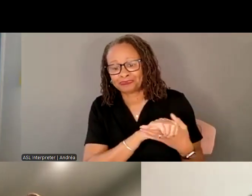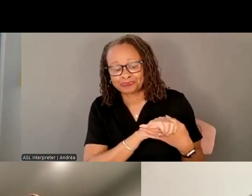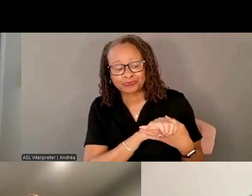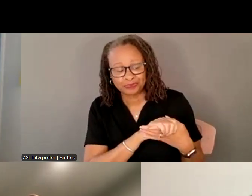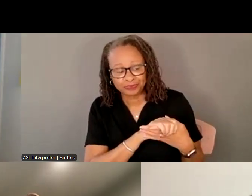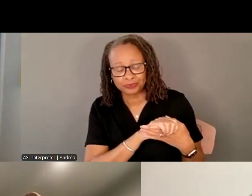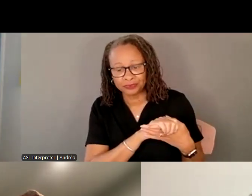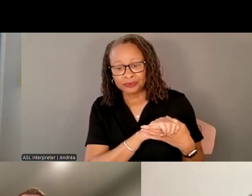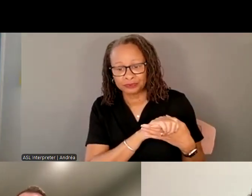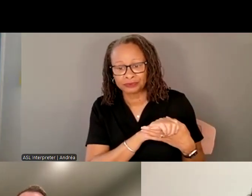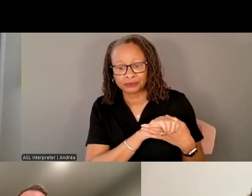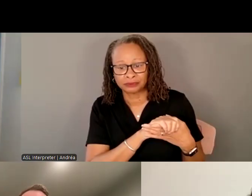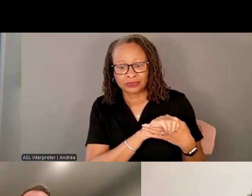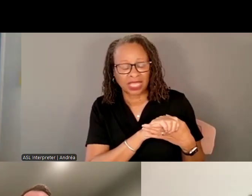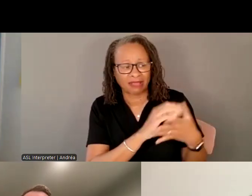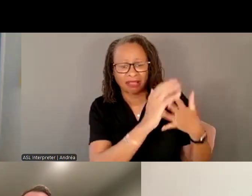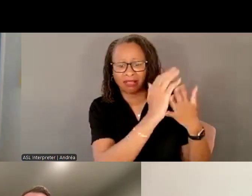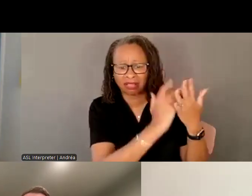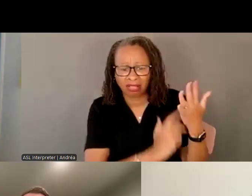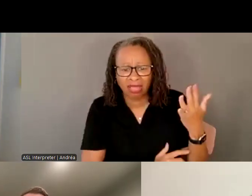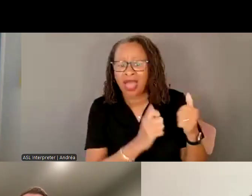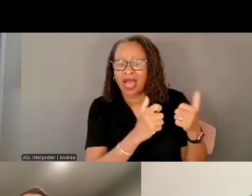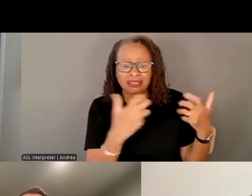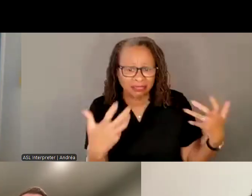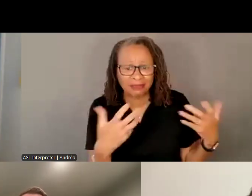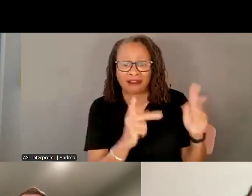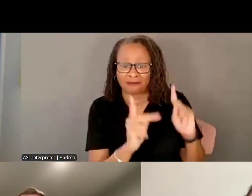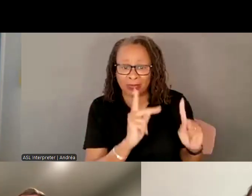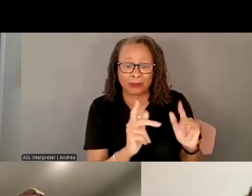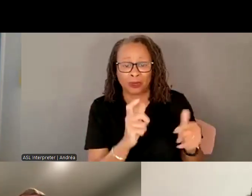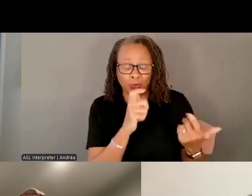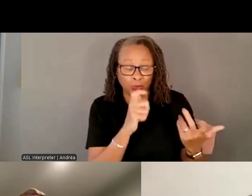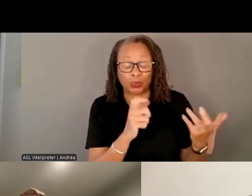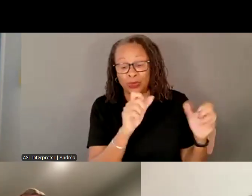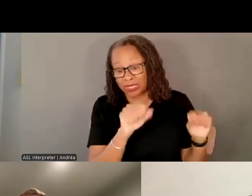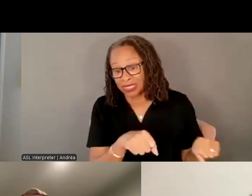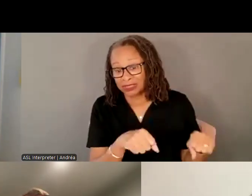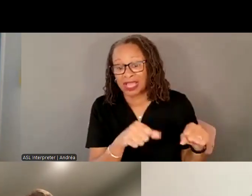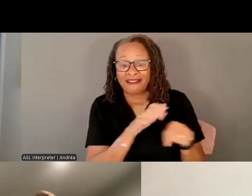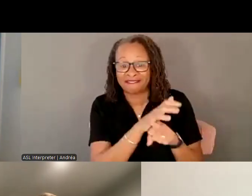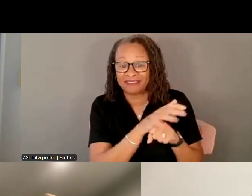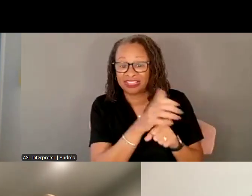a host of exciting candidates to then fill these opportunities